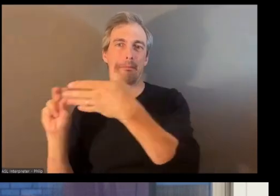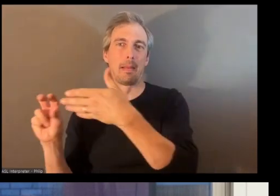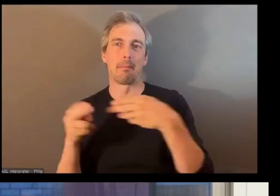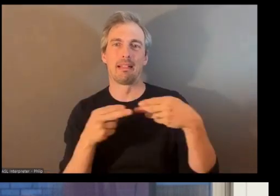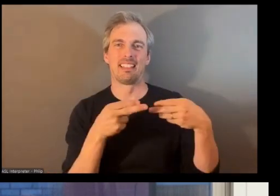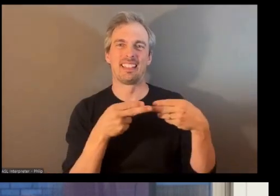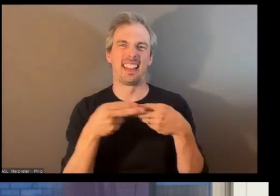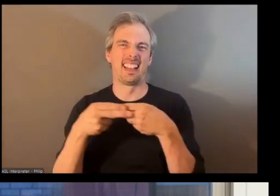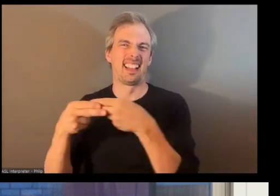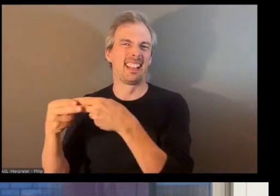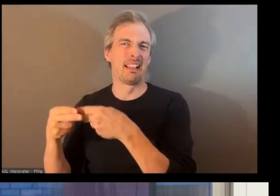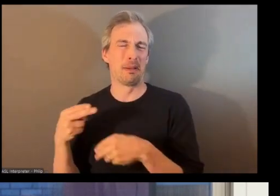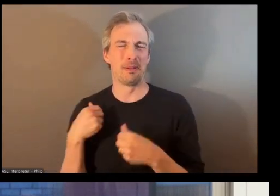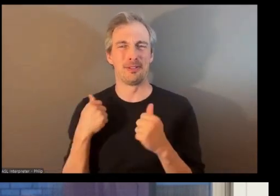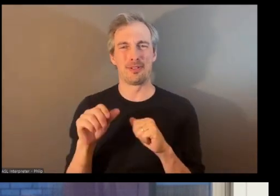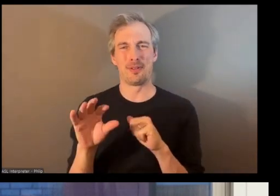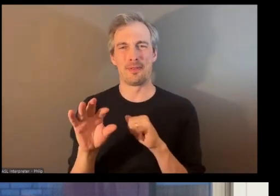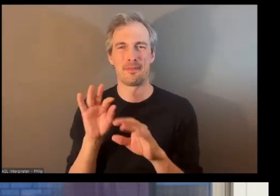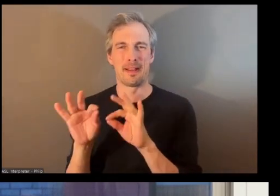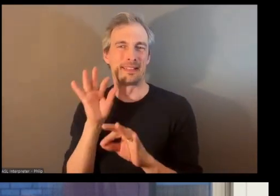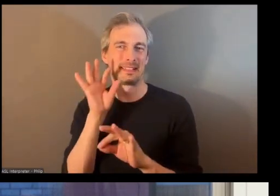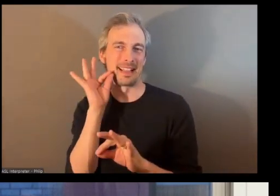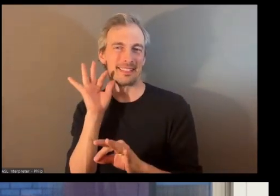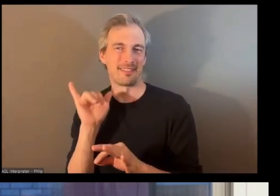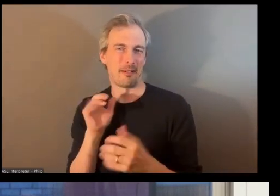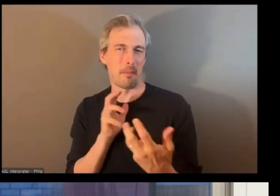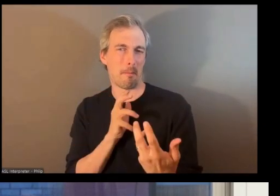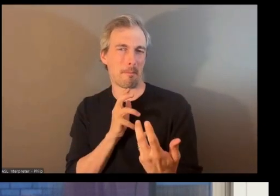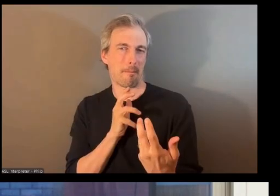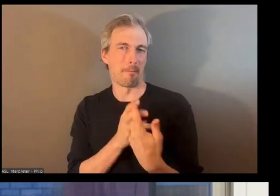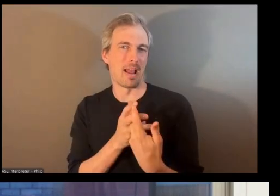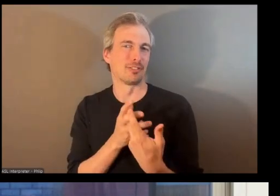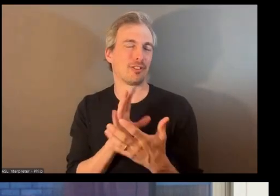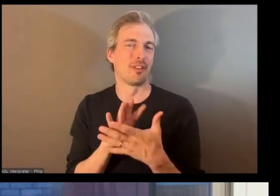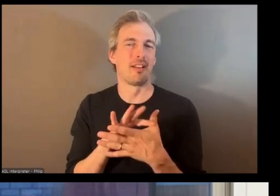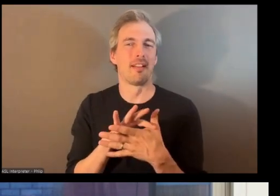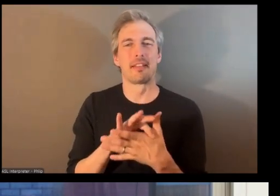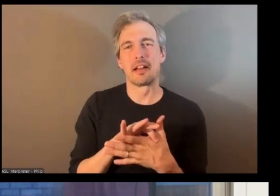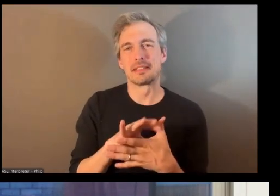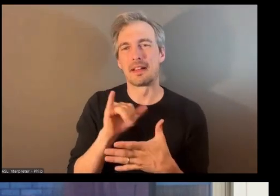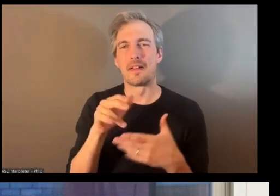You know, digital context, Medieval cats... And also I'm a recent first time cat mom.